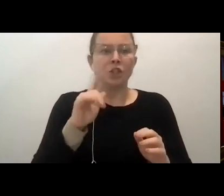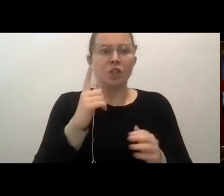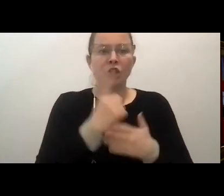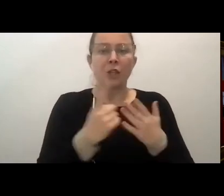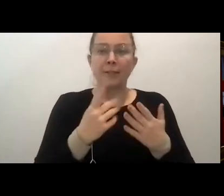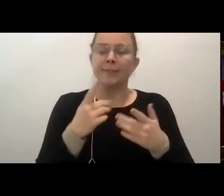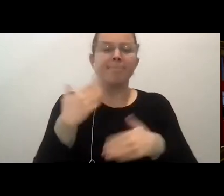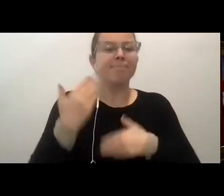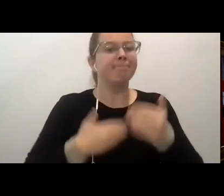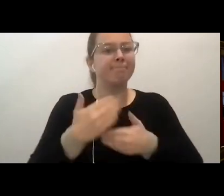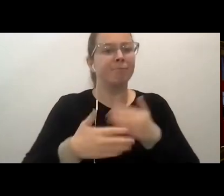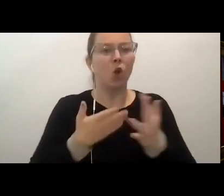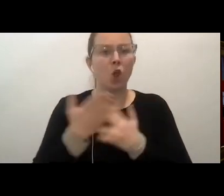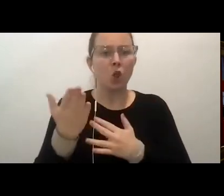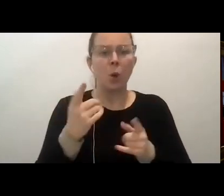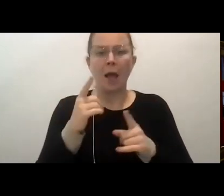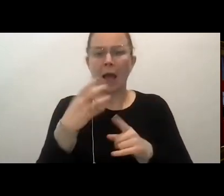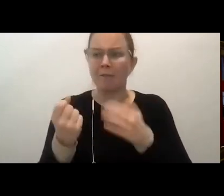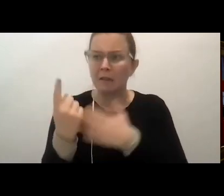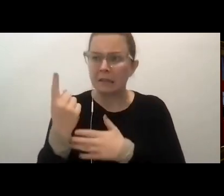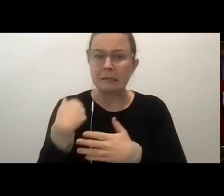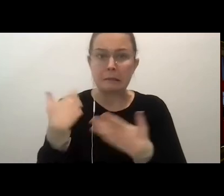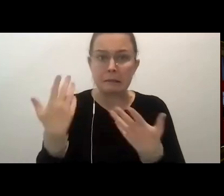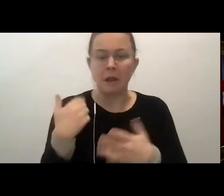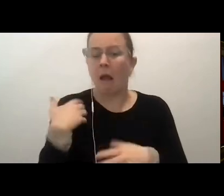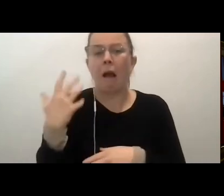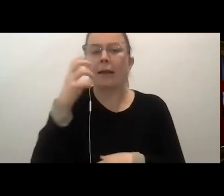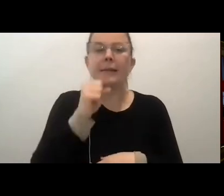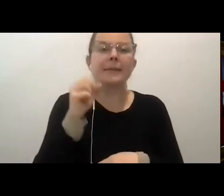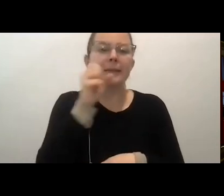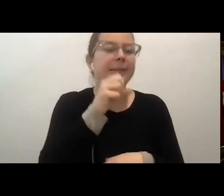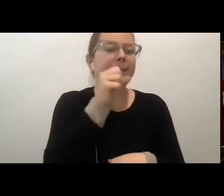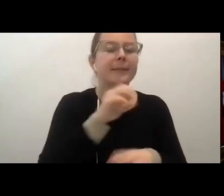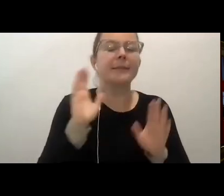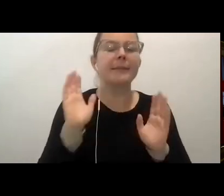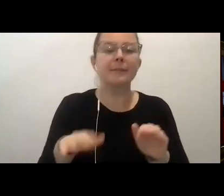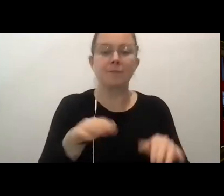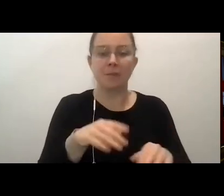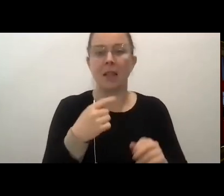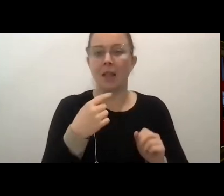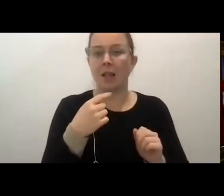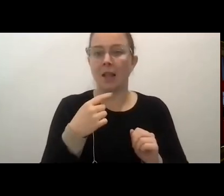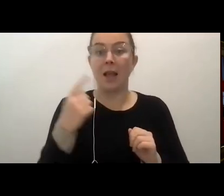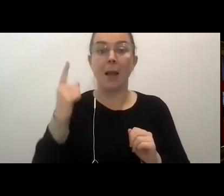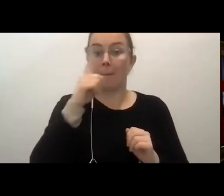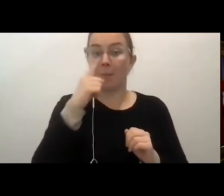way through social situations so um people with hearing loss are exceptional at pretending